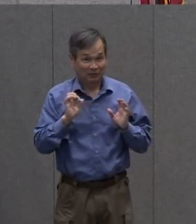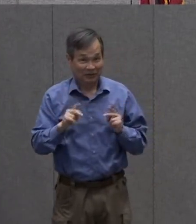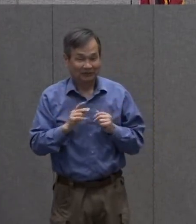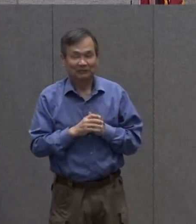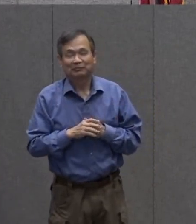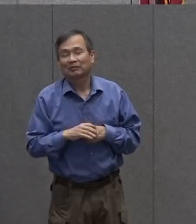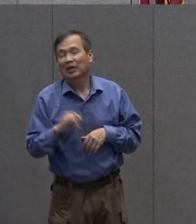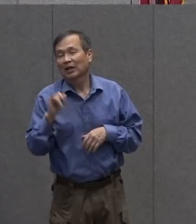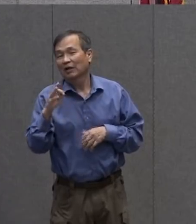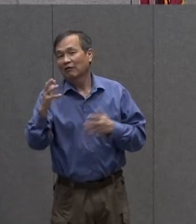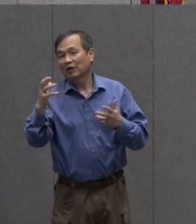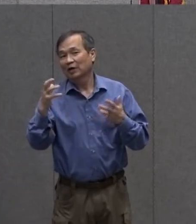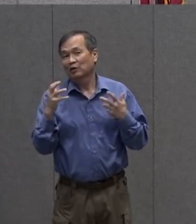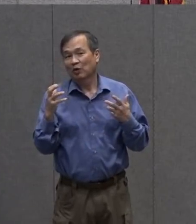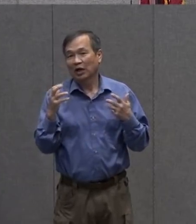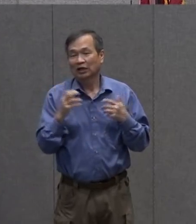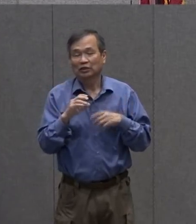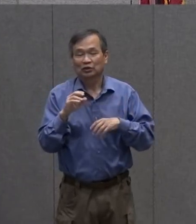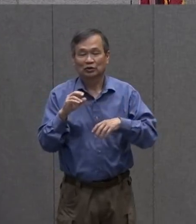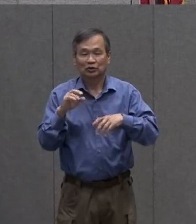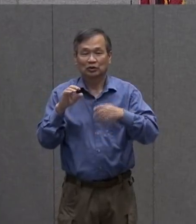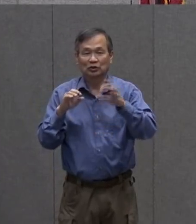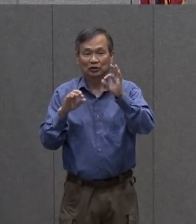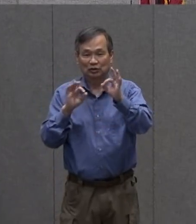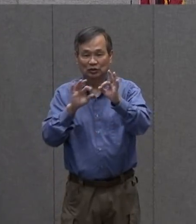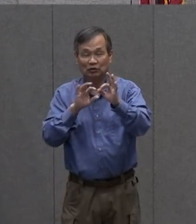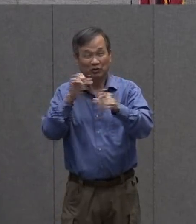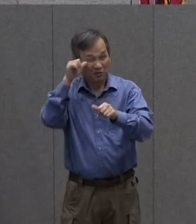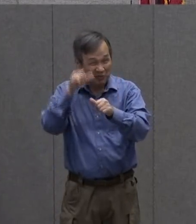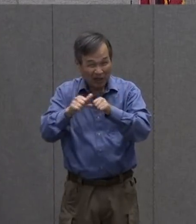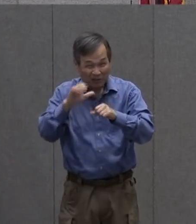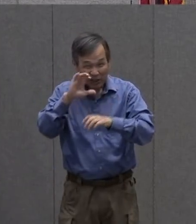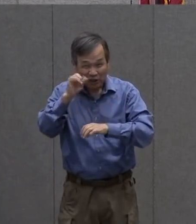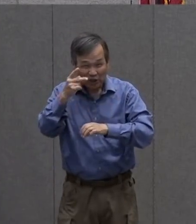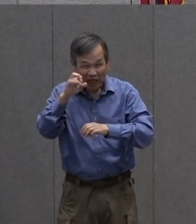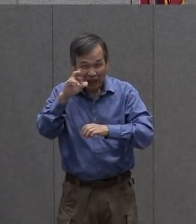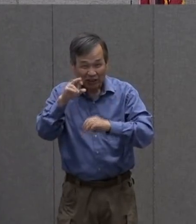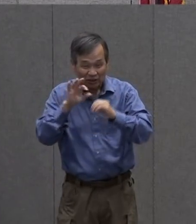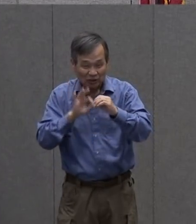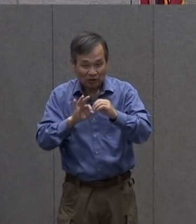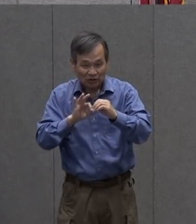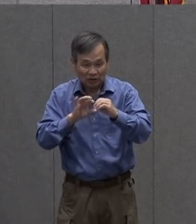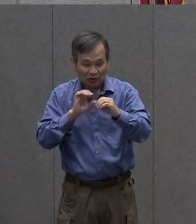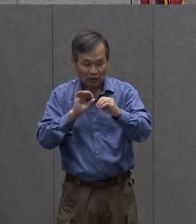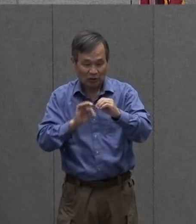If we want to jump, remember how you jump another player if you wanna go two squares?